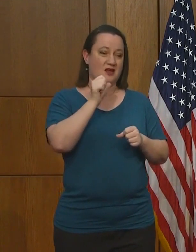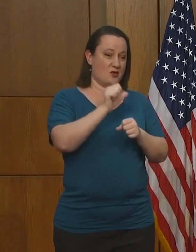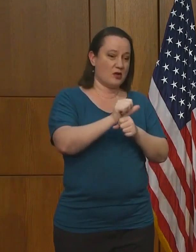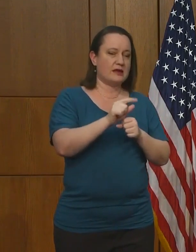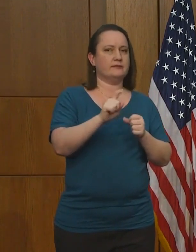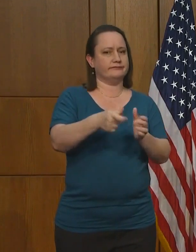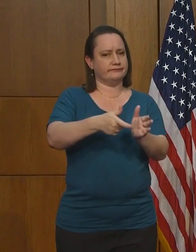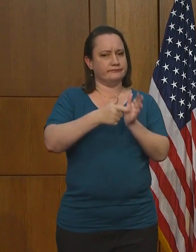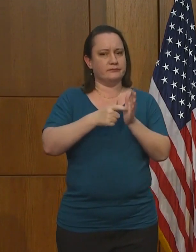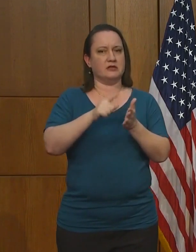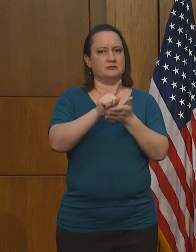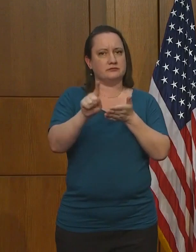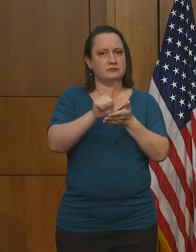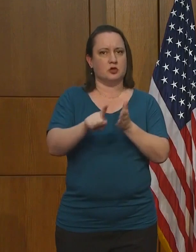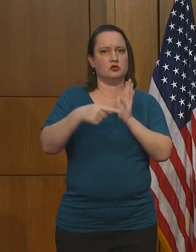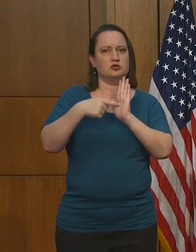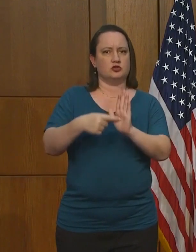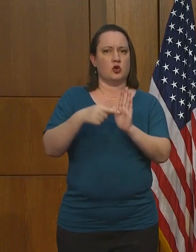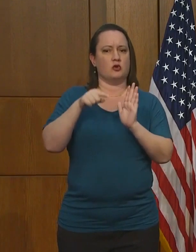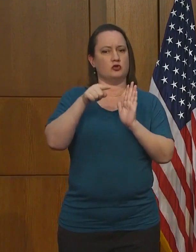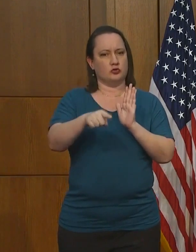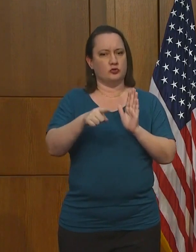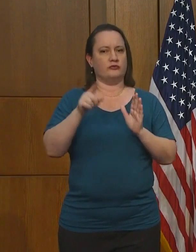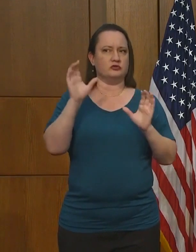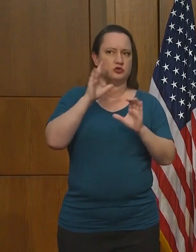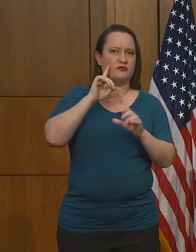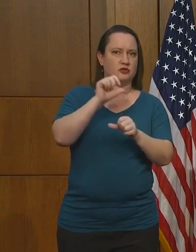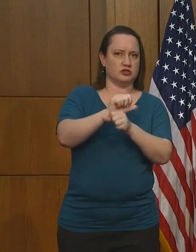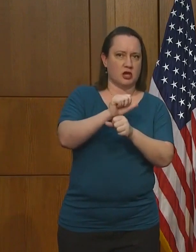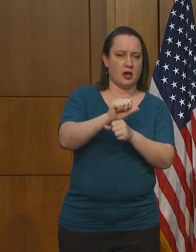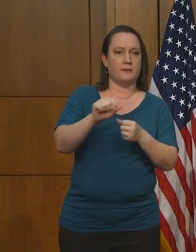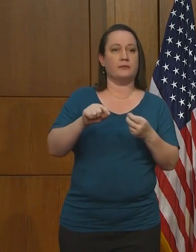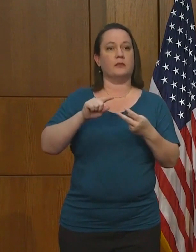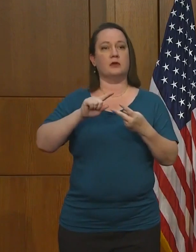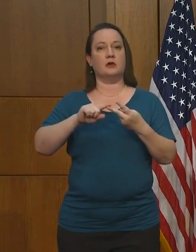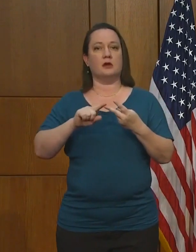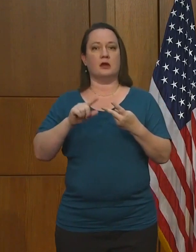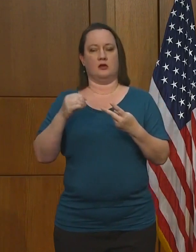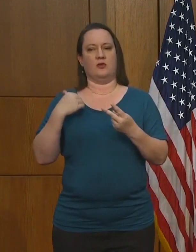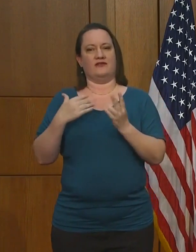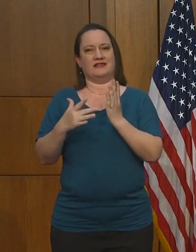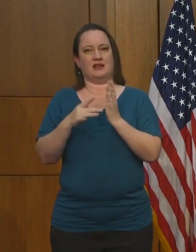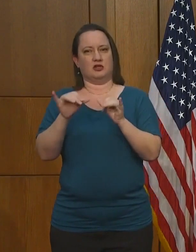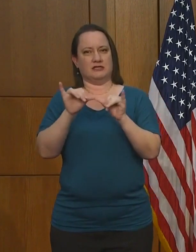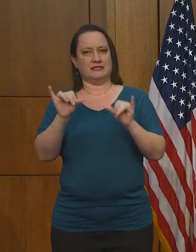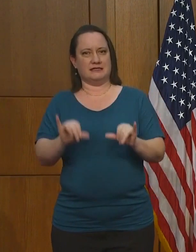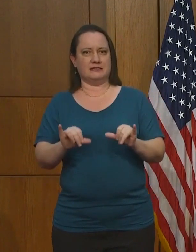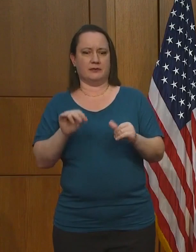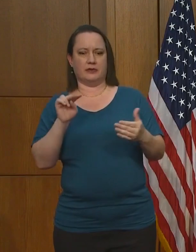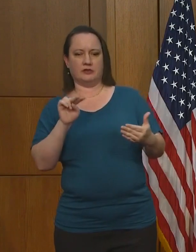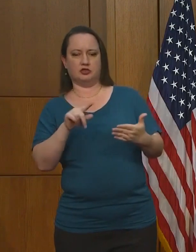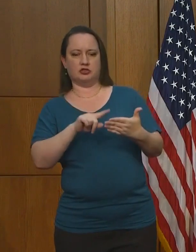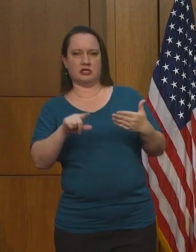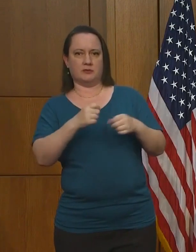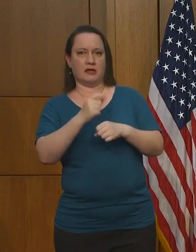INSURANCE SYSTEM HAS BEEN LAID OFF THAT THEY'RE REQUIRED TO SEARCH FOR JOBS AND THEN WE HAVE- TECHNOLOGY SYSTEM THAT